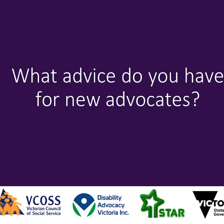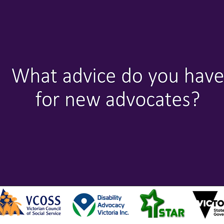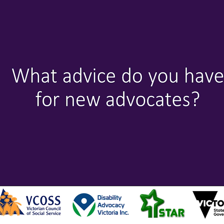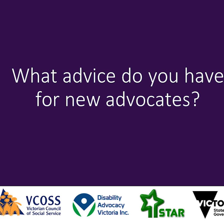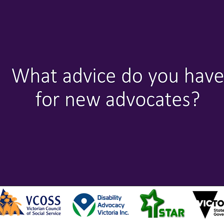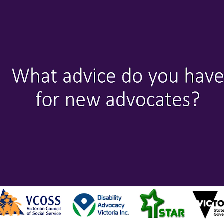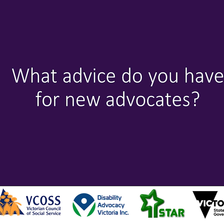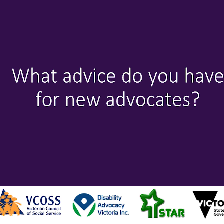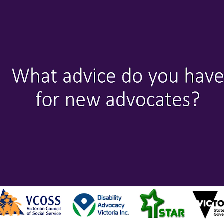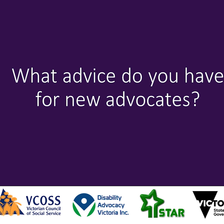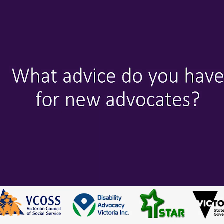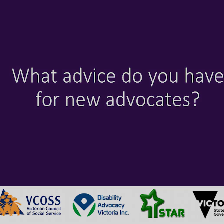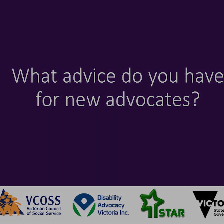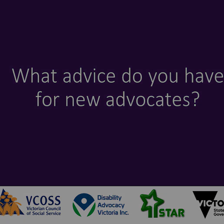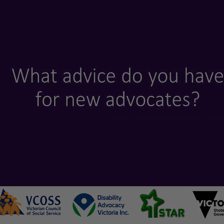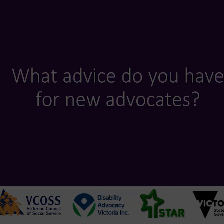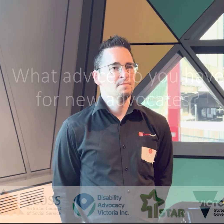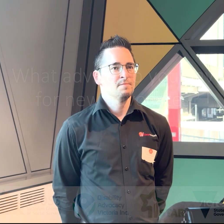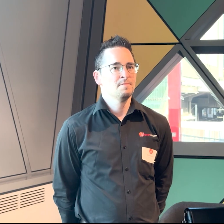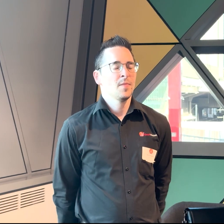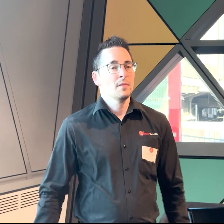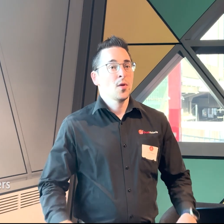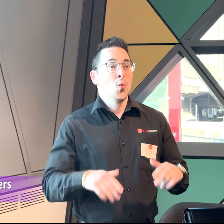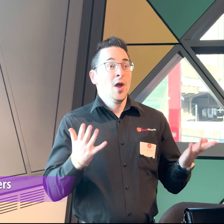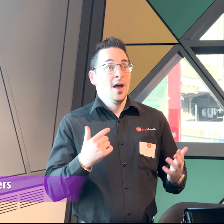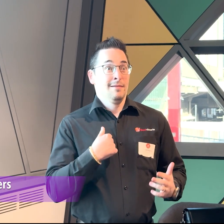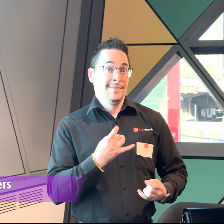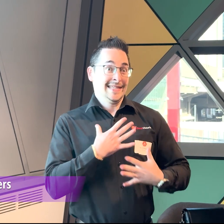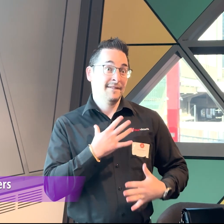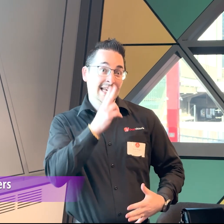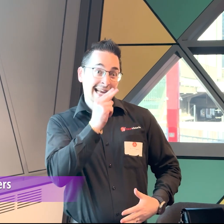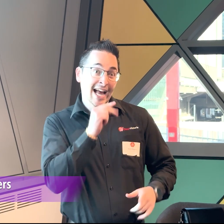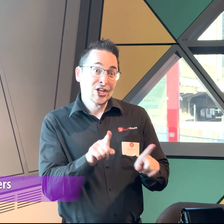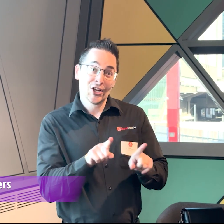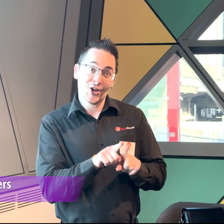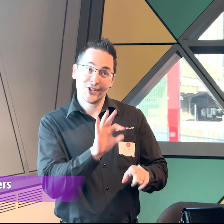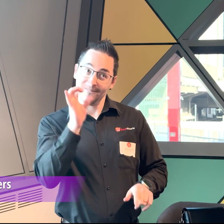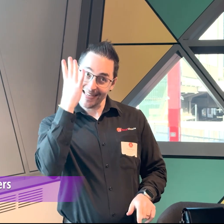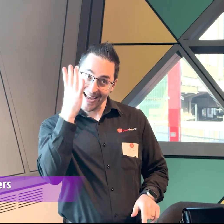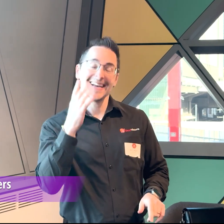What advice would you give to new advocates? Well I think I'm young too don't forget! I think when